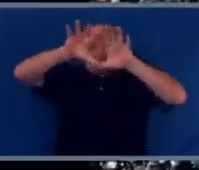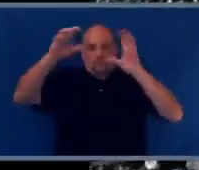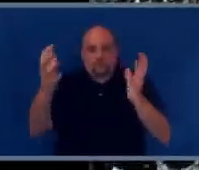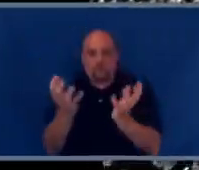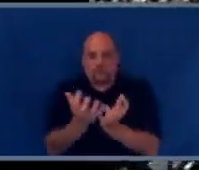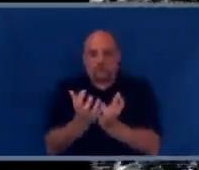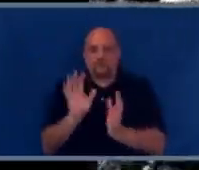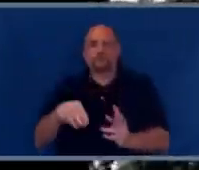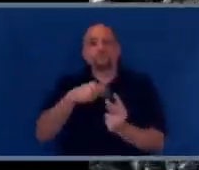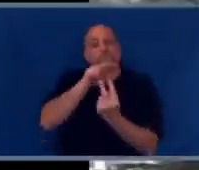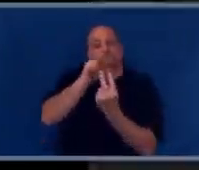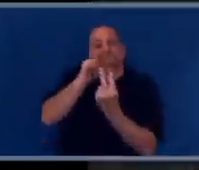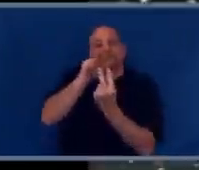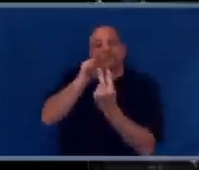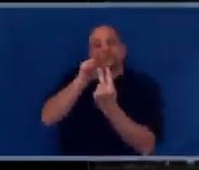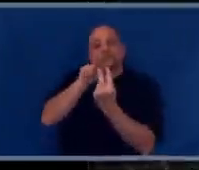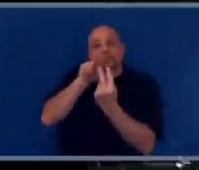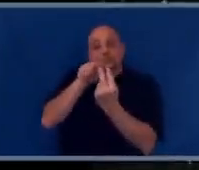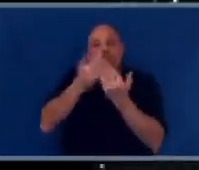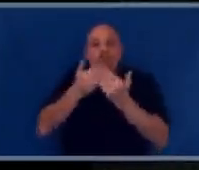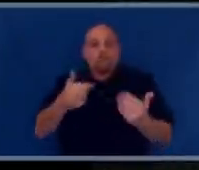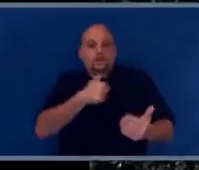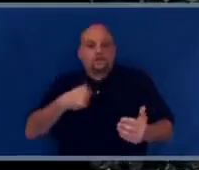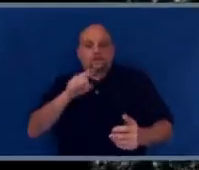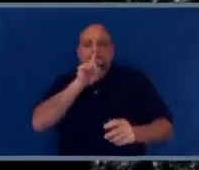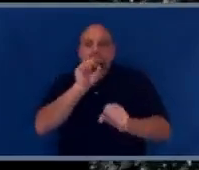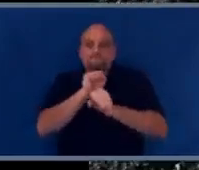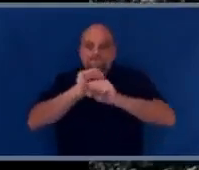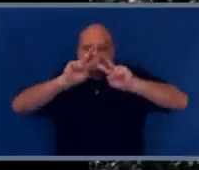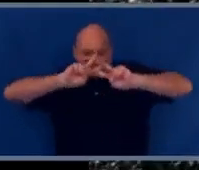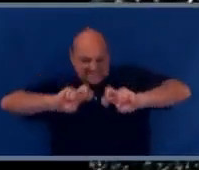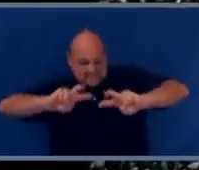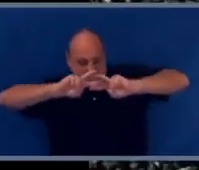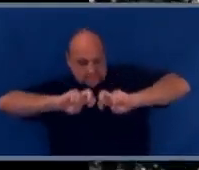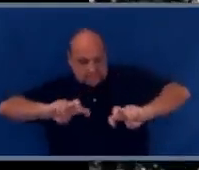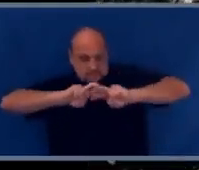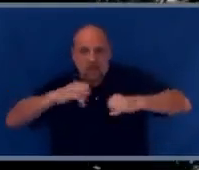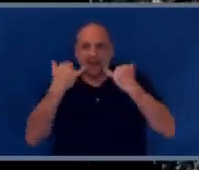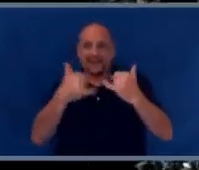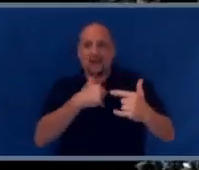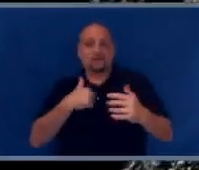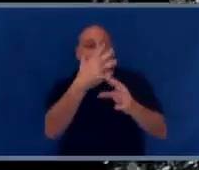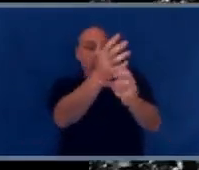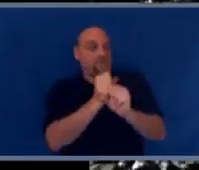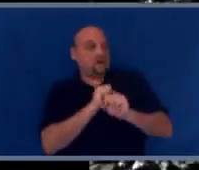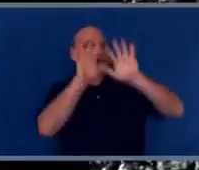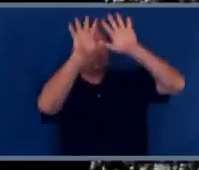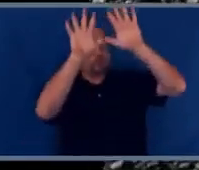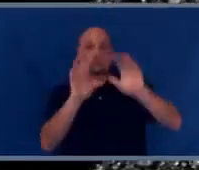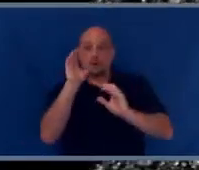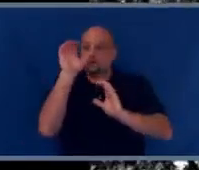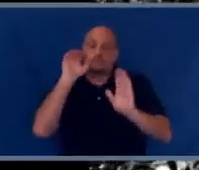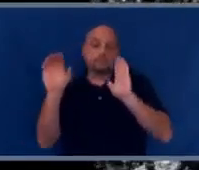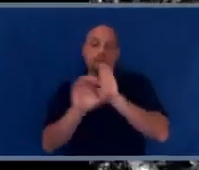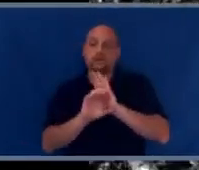THE TWO FORMS THAT WE ARE EXAMINING IN DETAIL NOW THAT WE HAVE INCREDIBLE IMAGES, IN THE